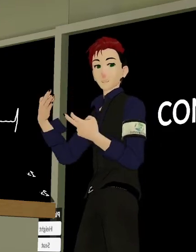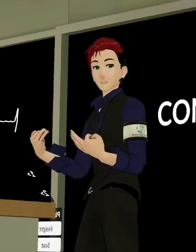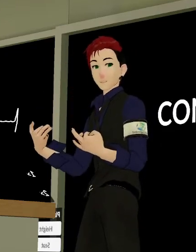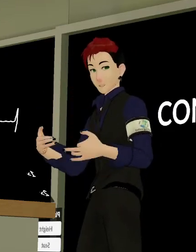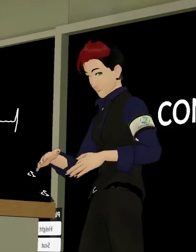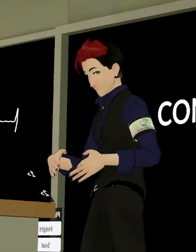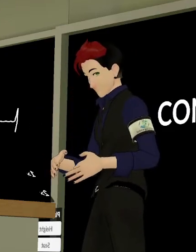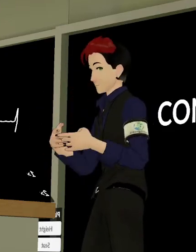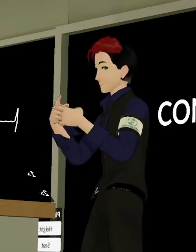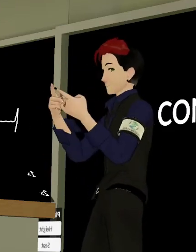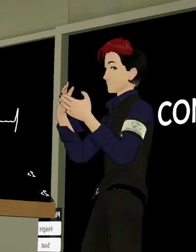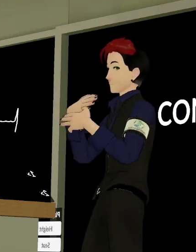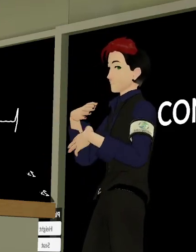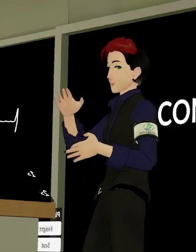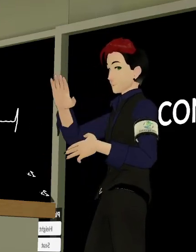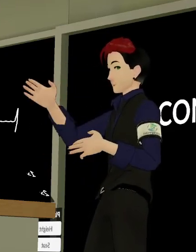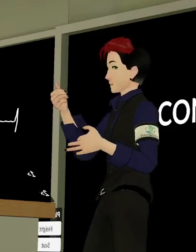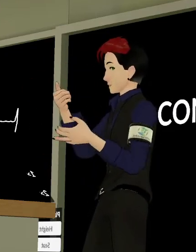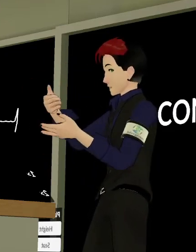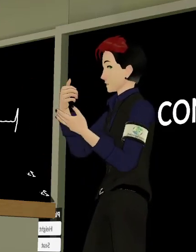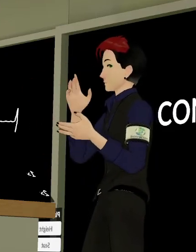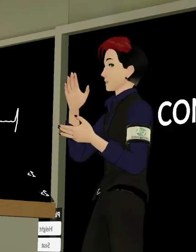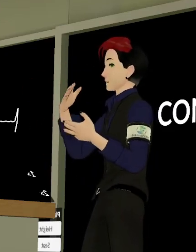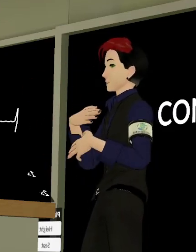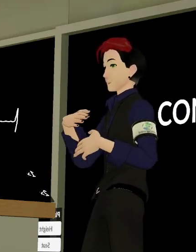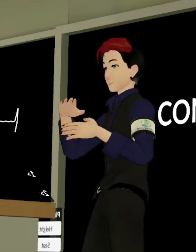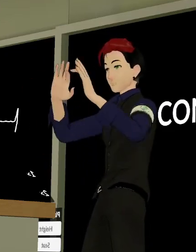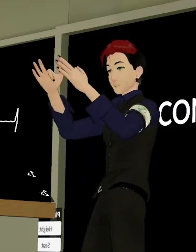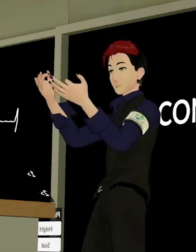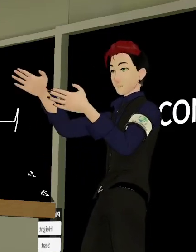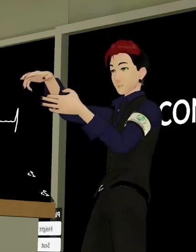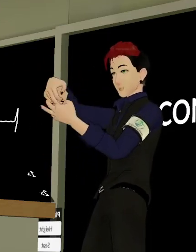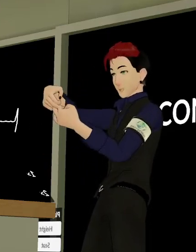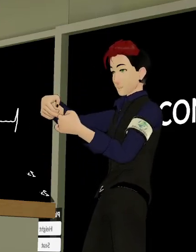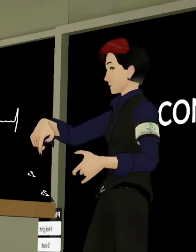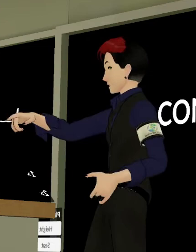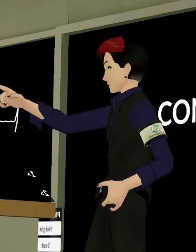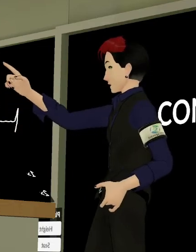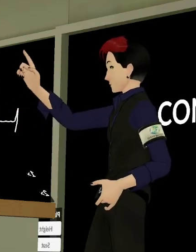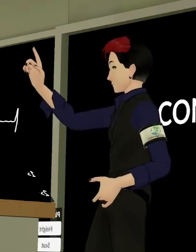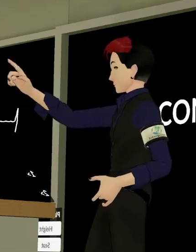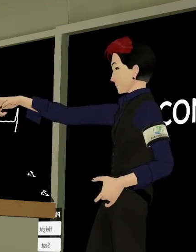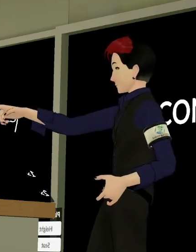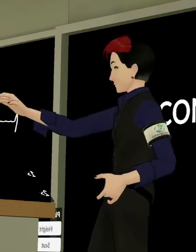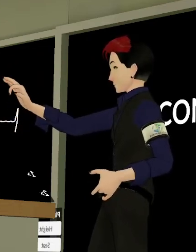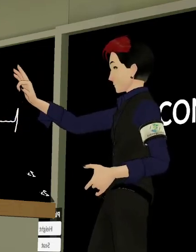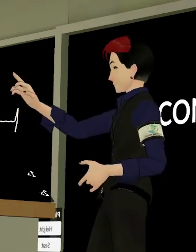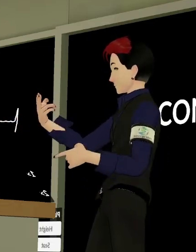stupid right now I appreciate your help I appreciate class involvement